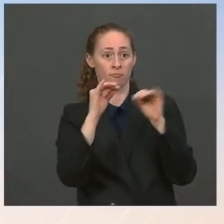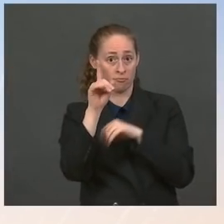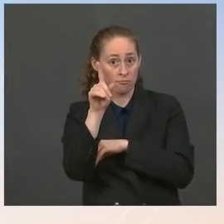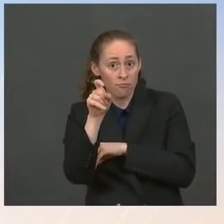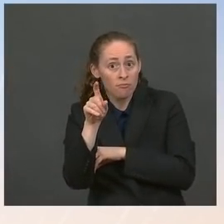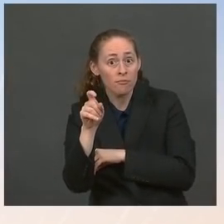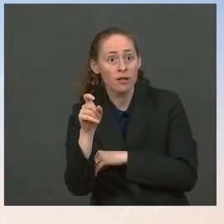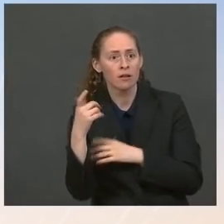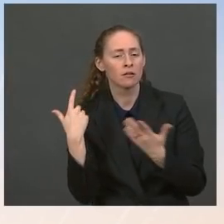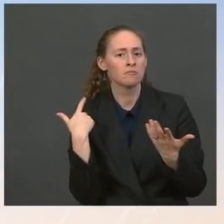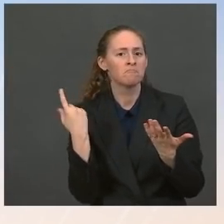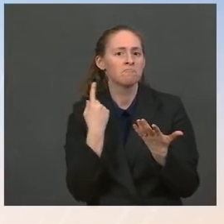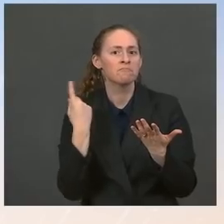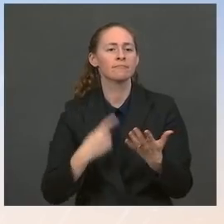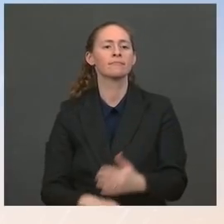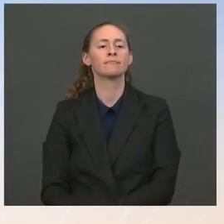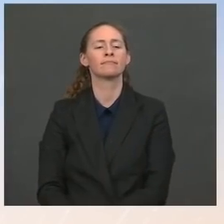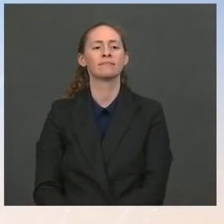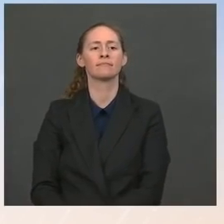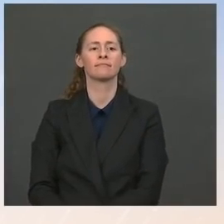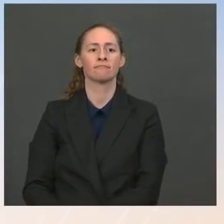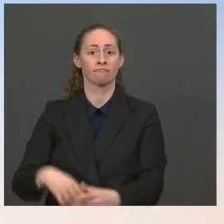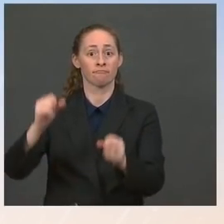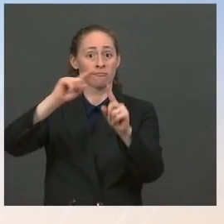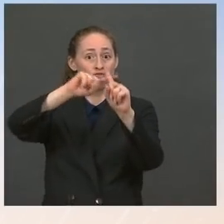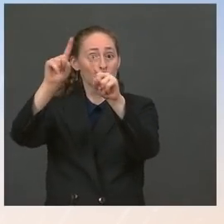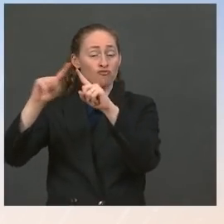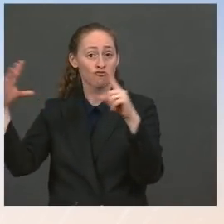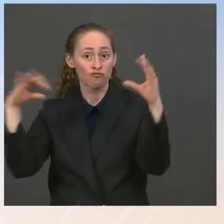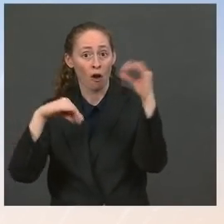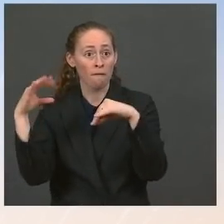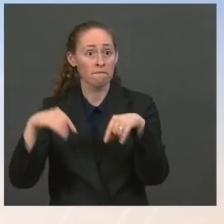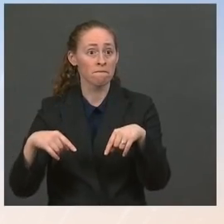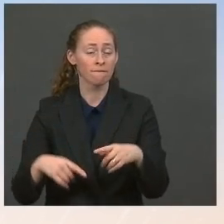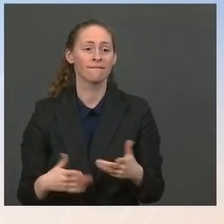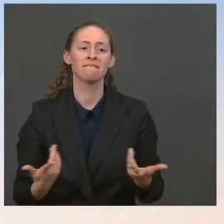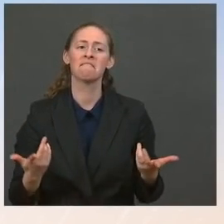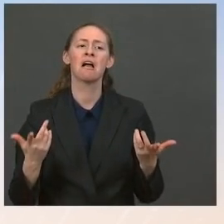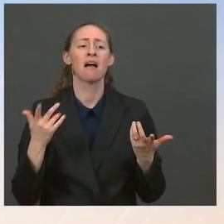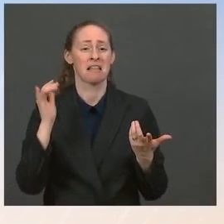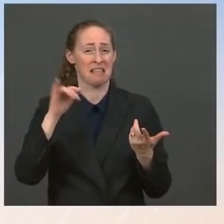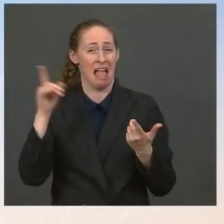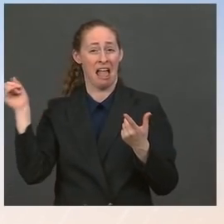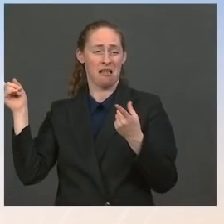Ms. Jean-Pierre: Yeah. Well, as you know, this is nothing new to the President. When he was Vice President, he -- he was --